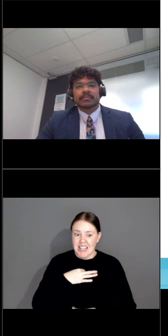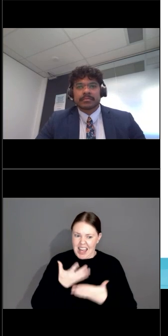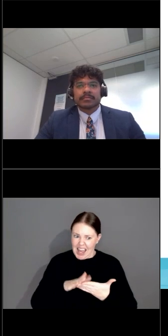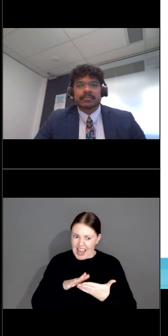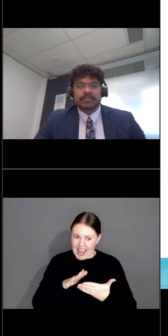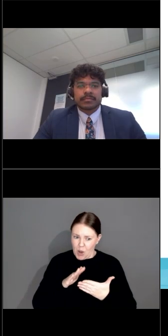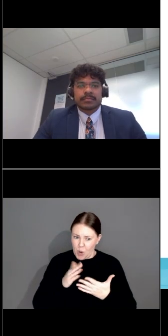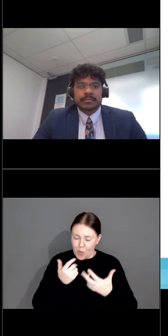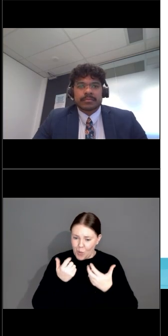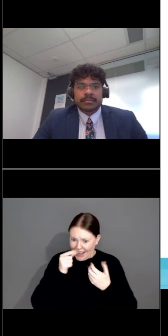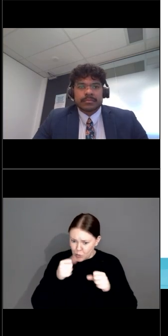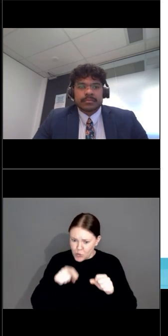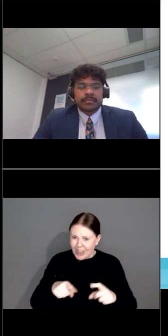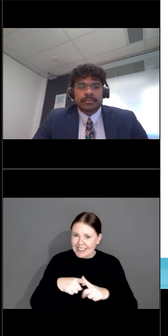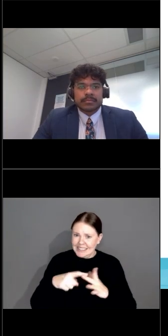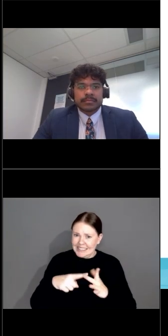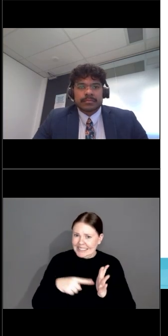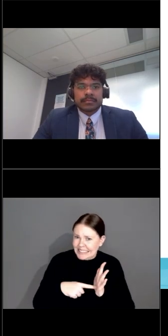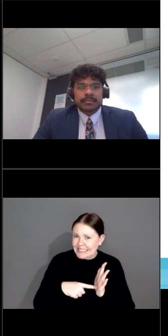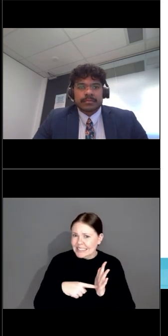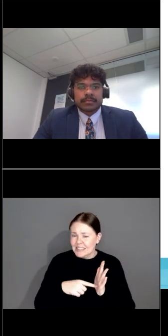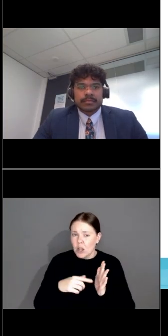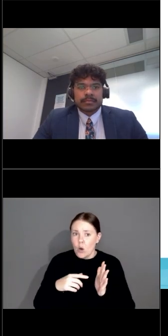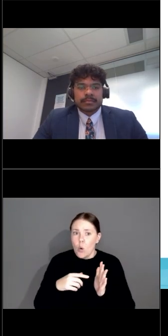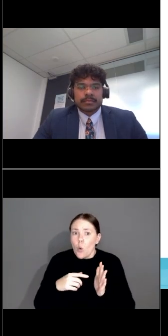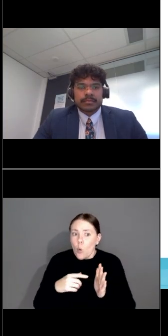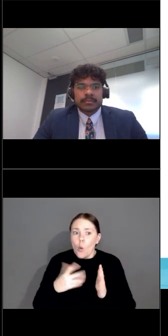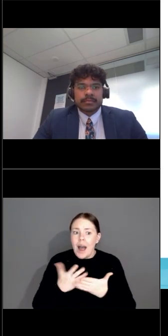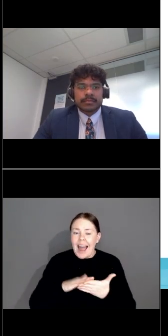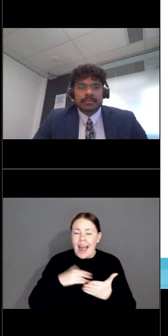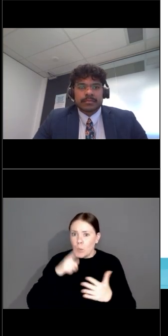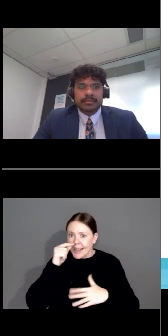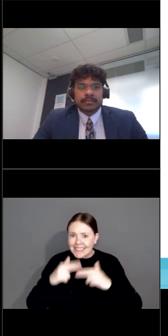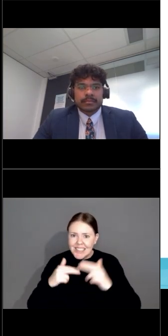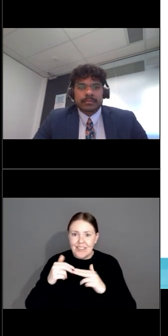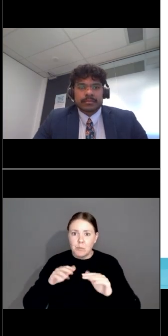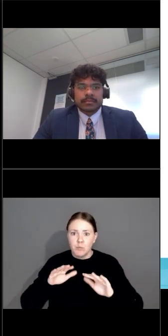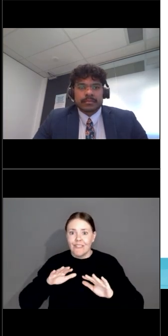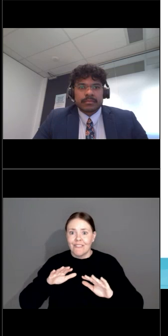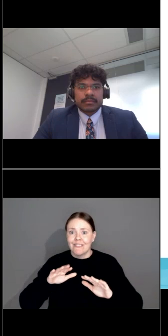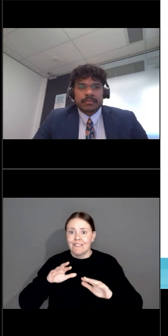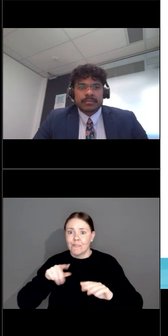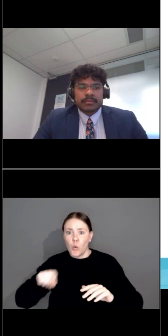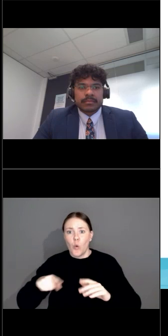this something like this for when we're dealing with people too so you know it it is it is a